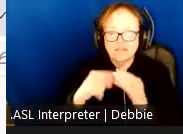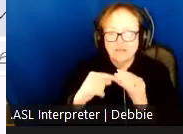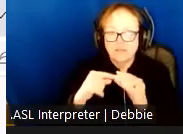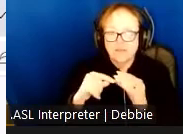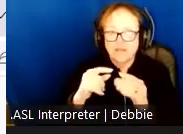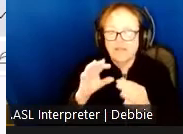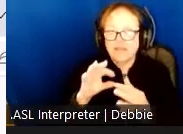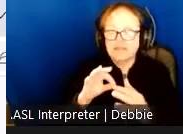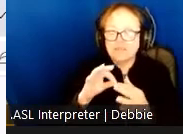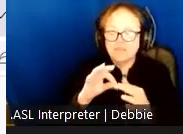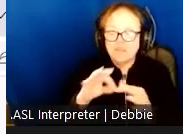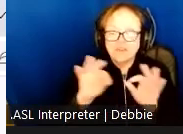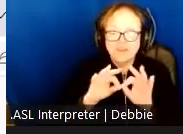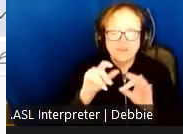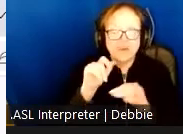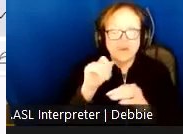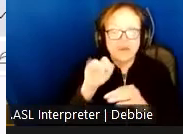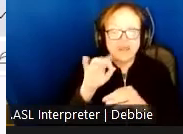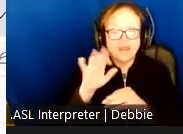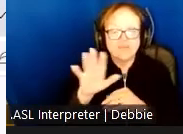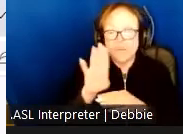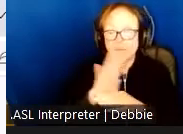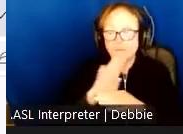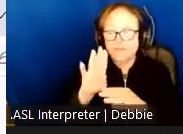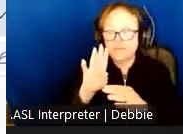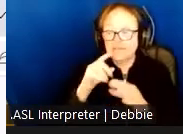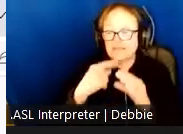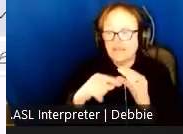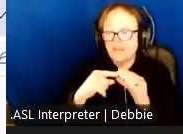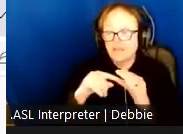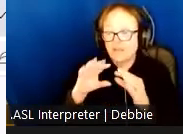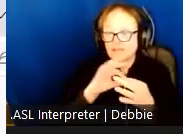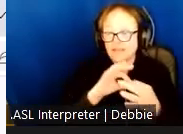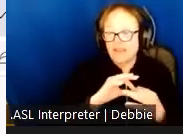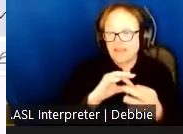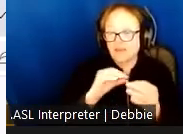important if your business email is associated with an organization that may apply for grant